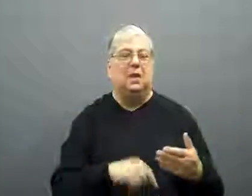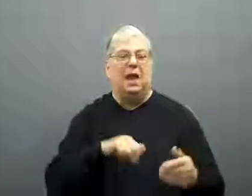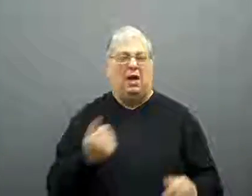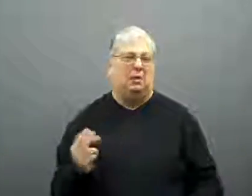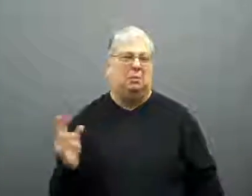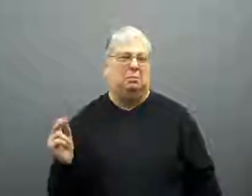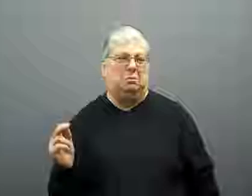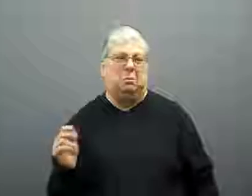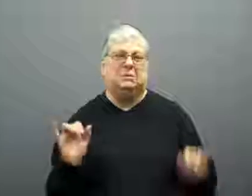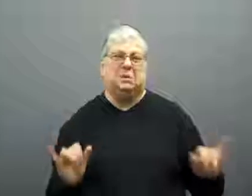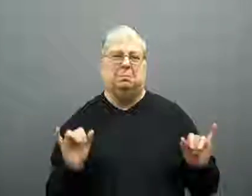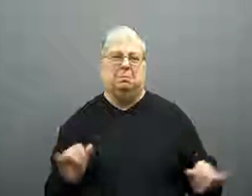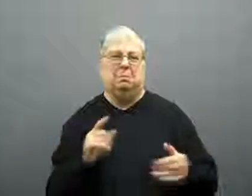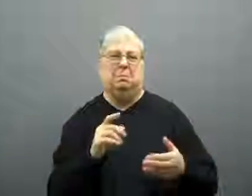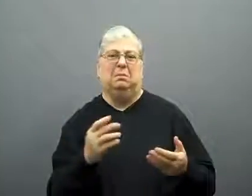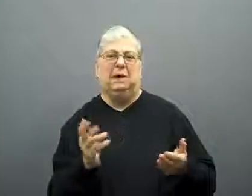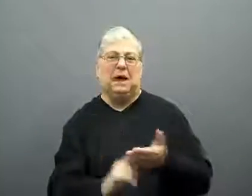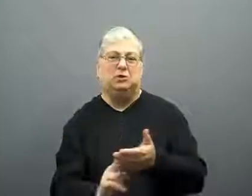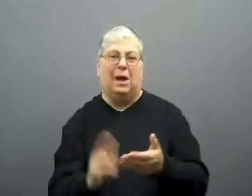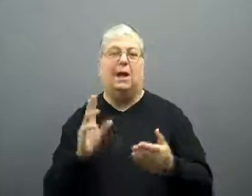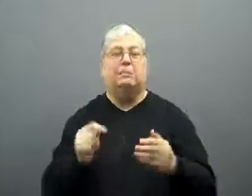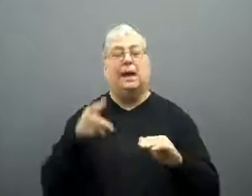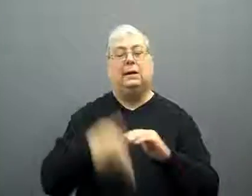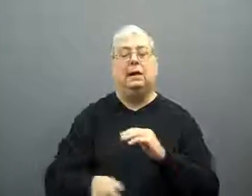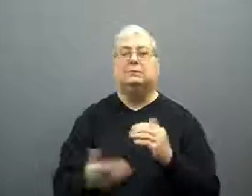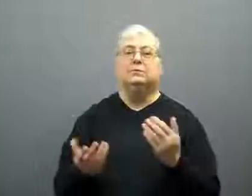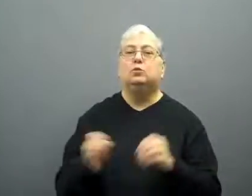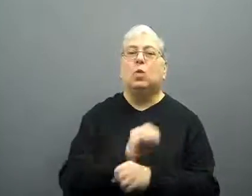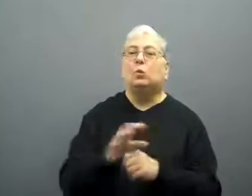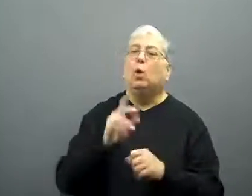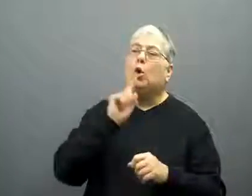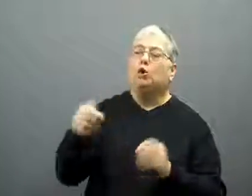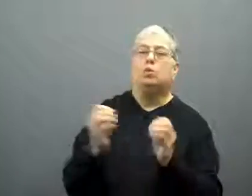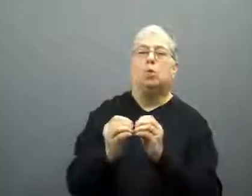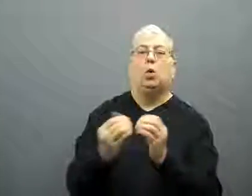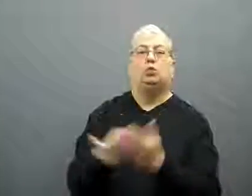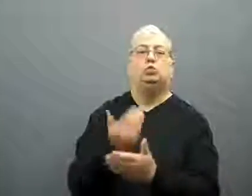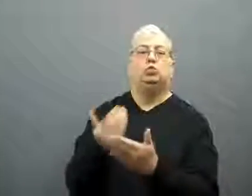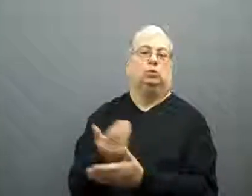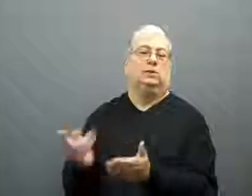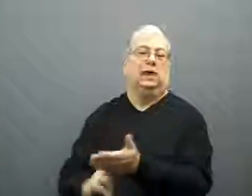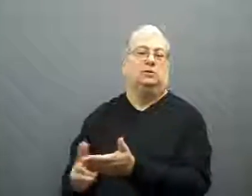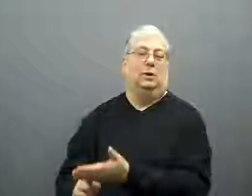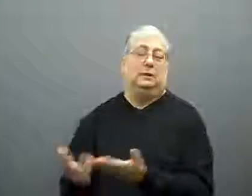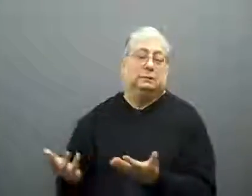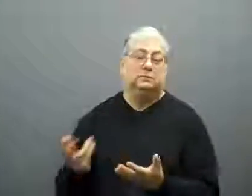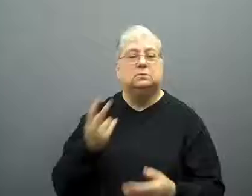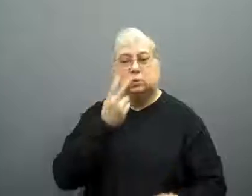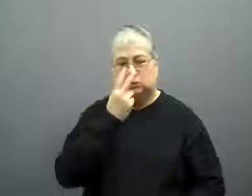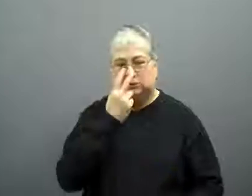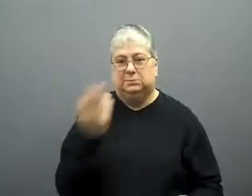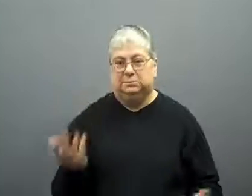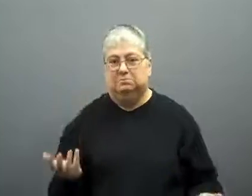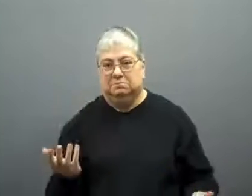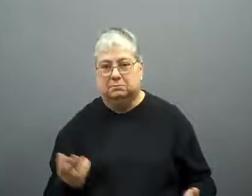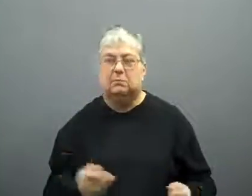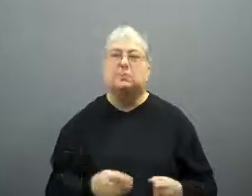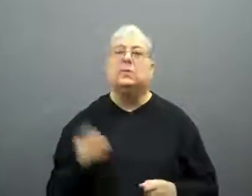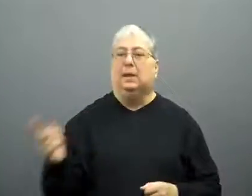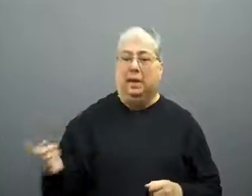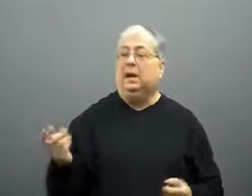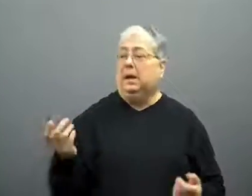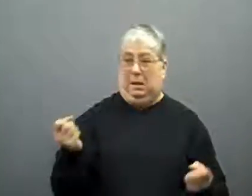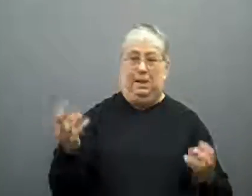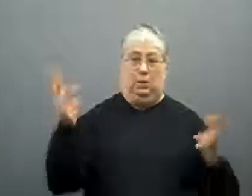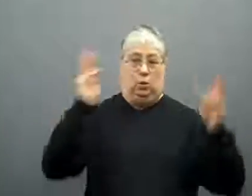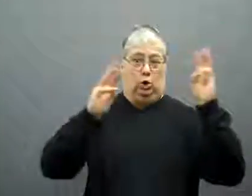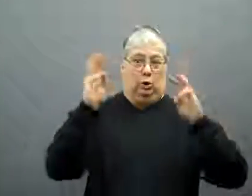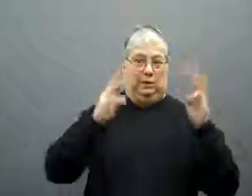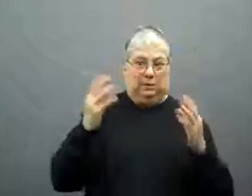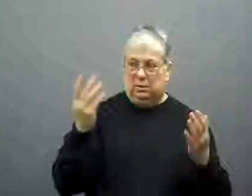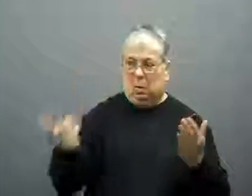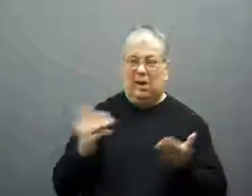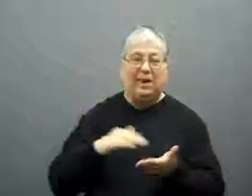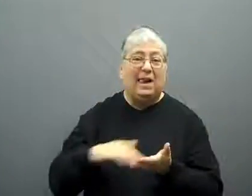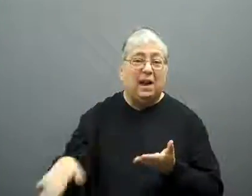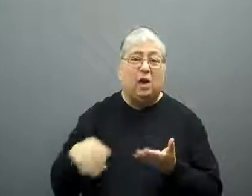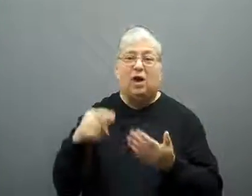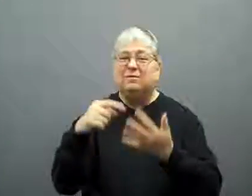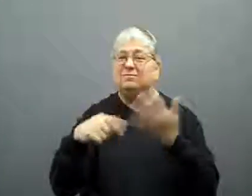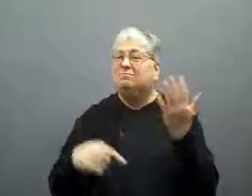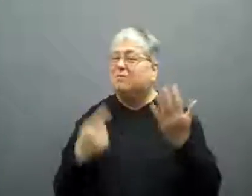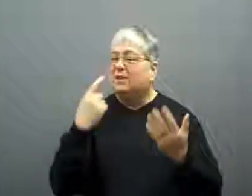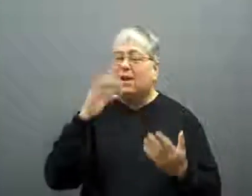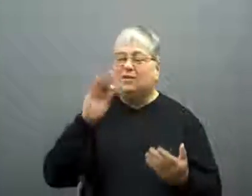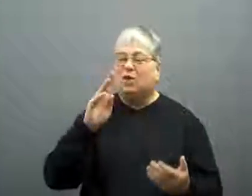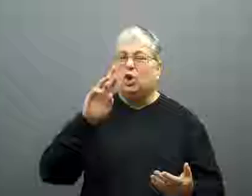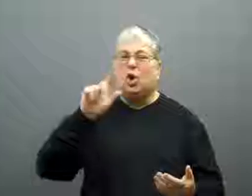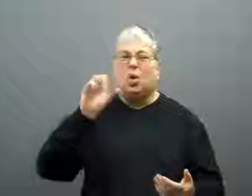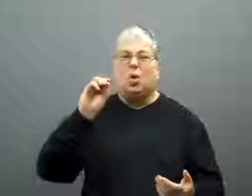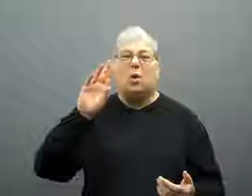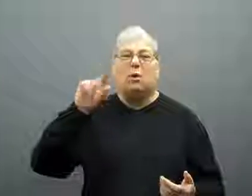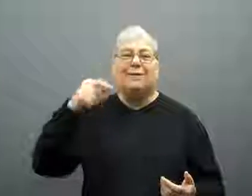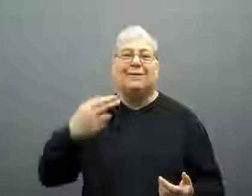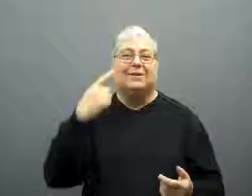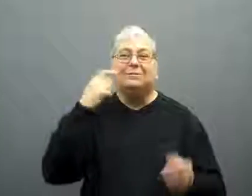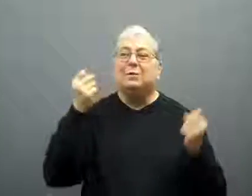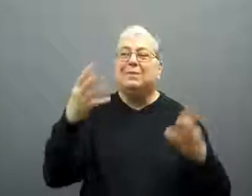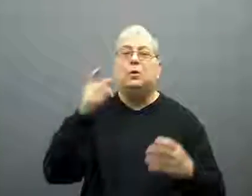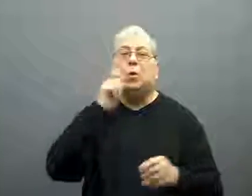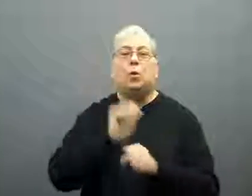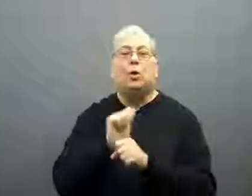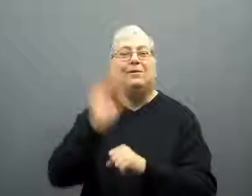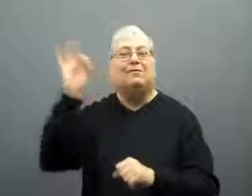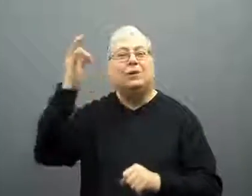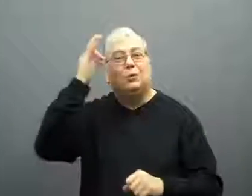Others say that's not true, but there would be no new contracts.